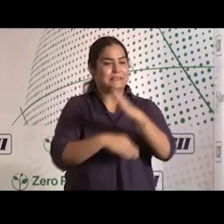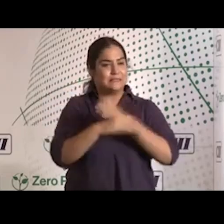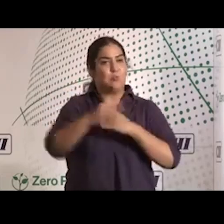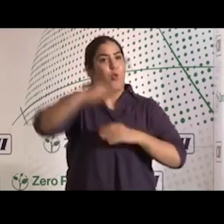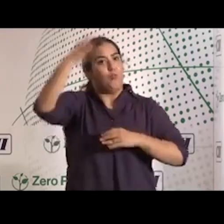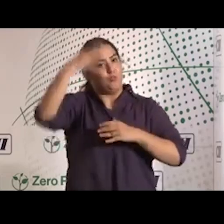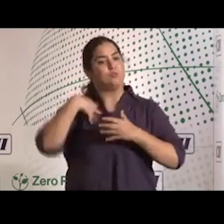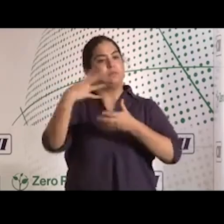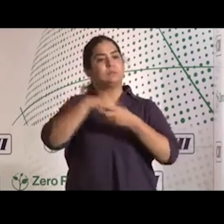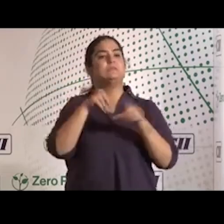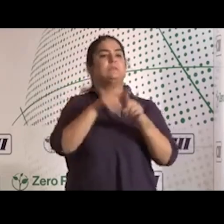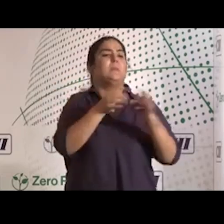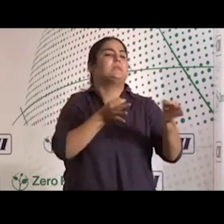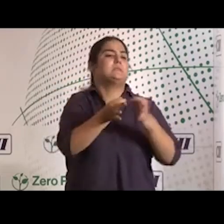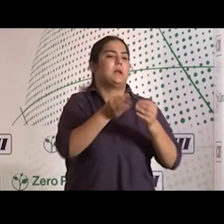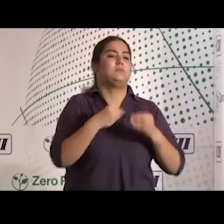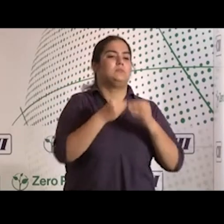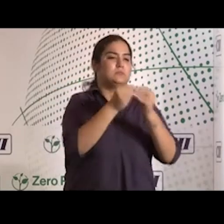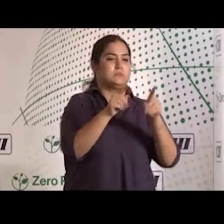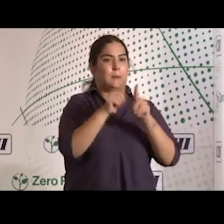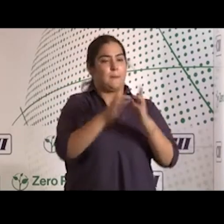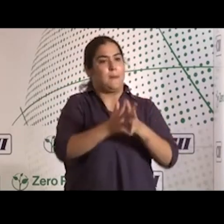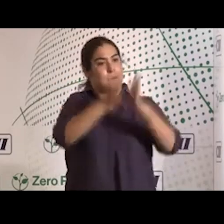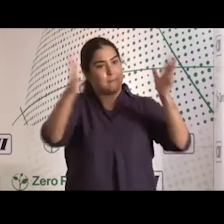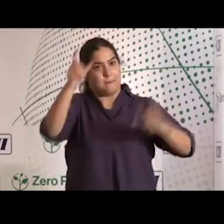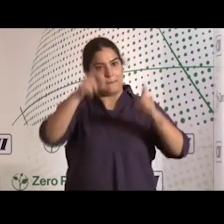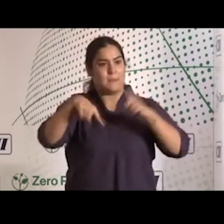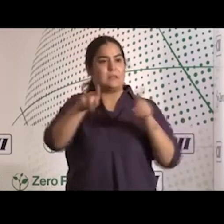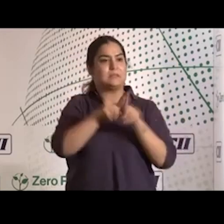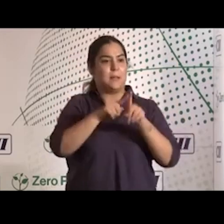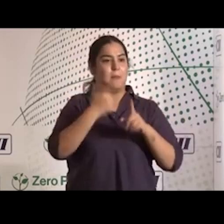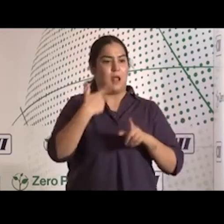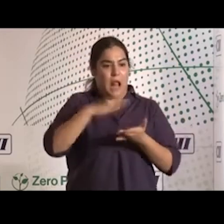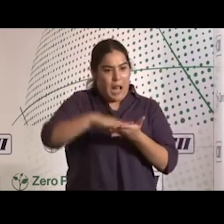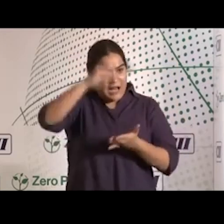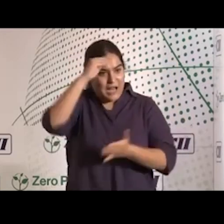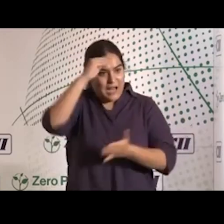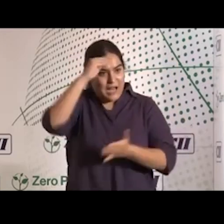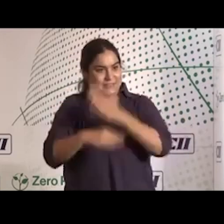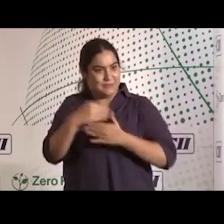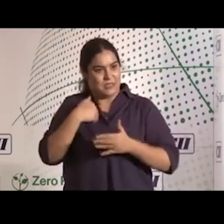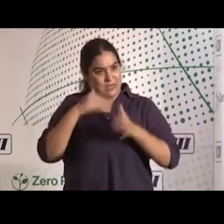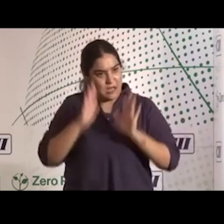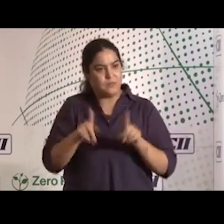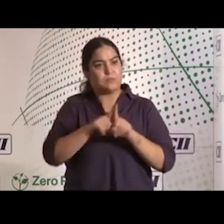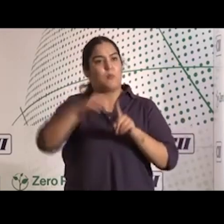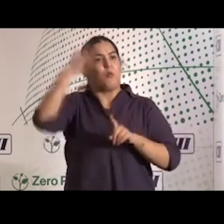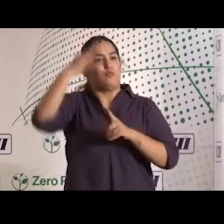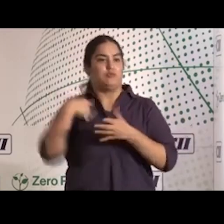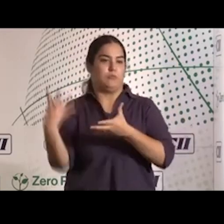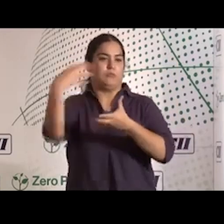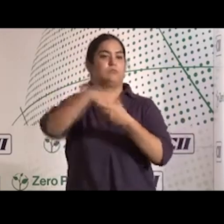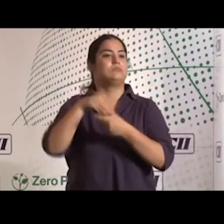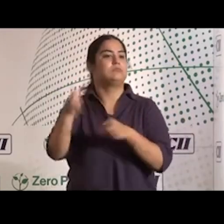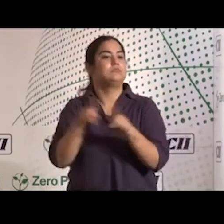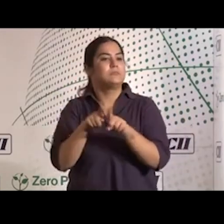So for you don't have a lot of people with learning disabilities currently in the room, we don't have people with psychosocial disabilities in the room.